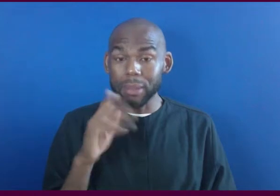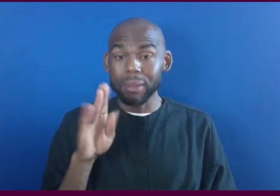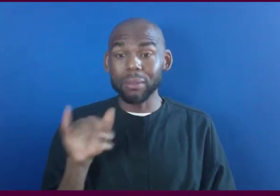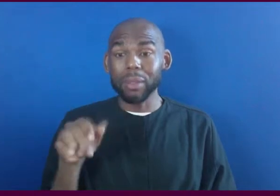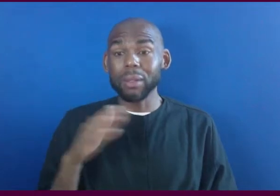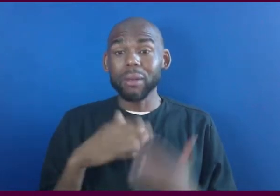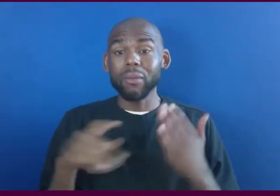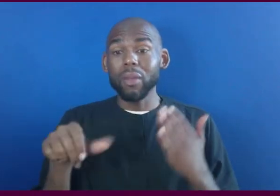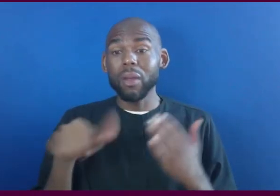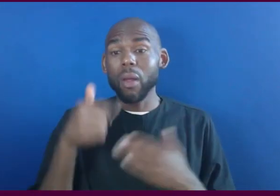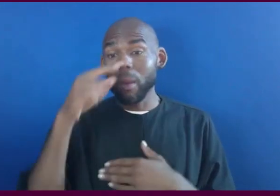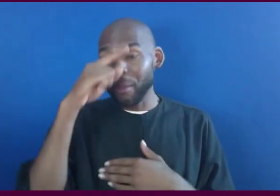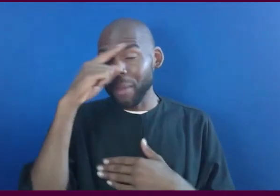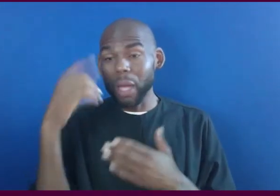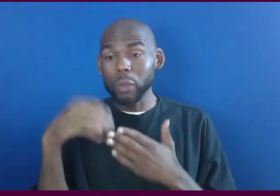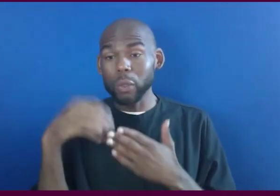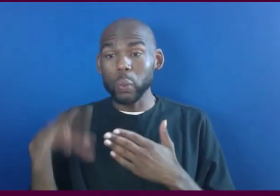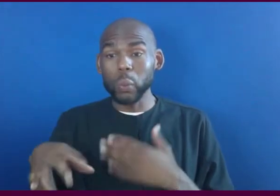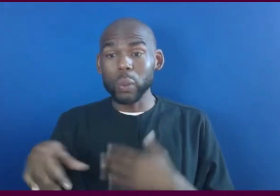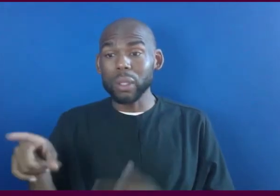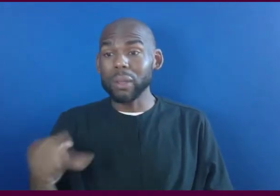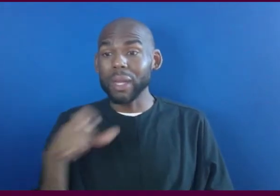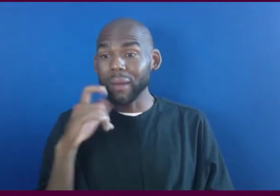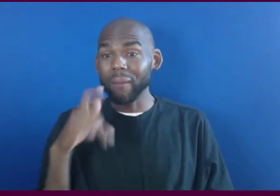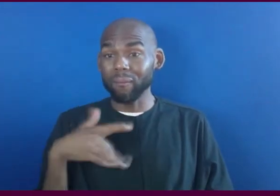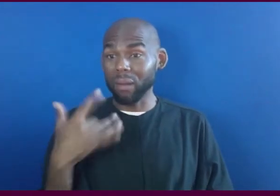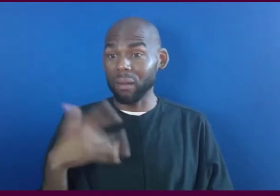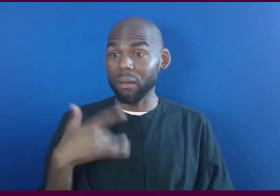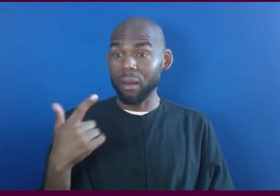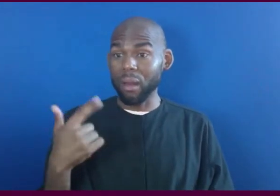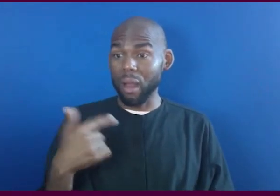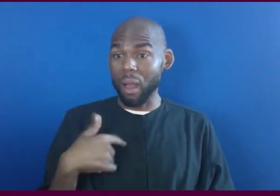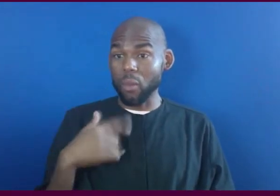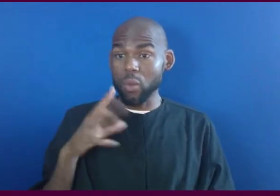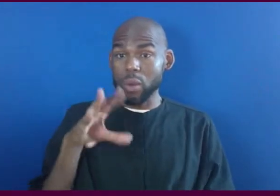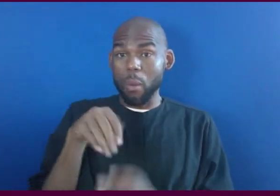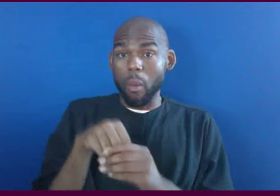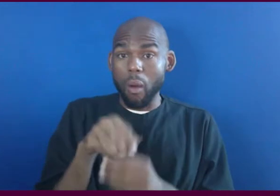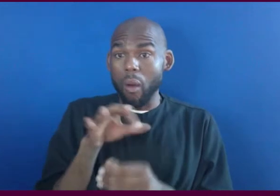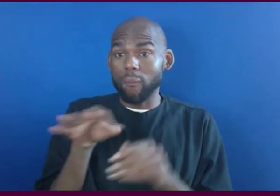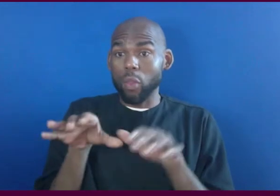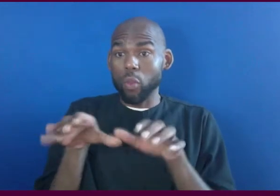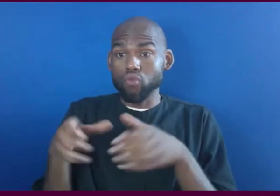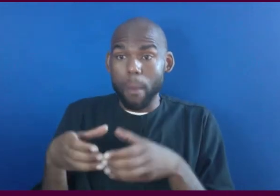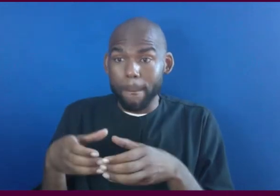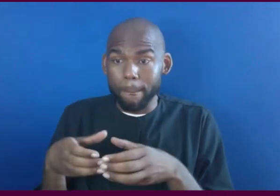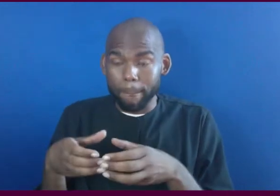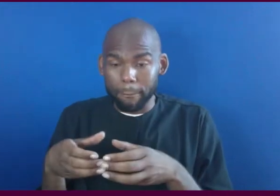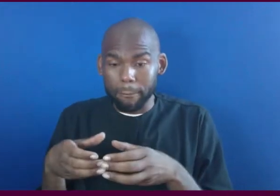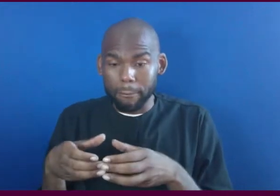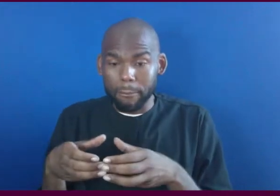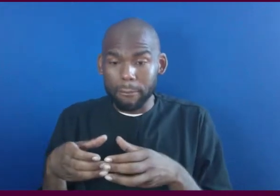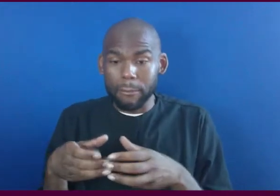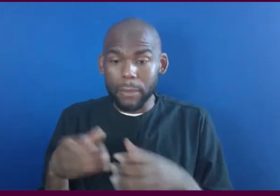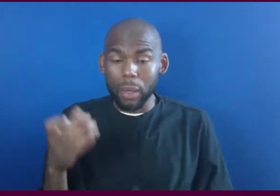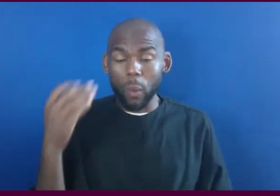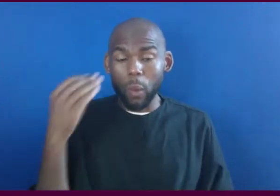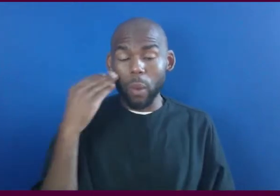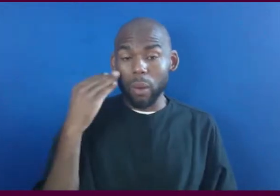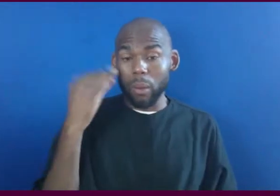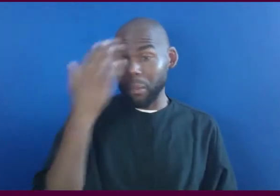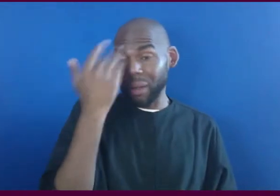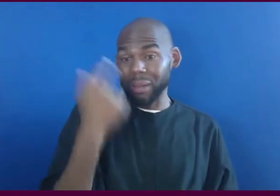other black students and not feeling like I was really part of the group.